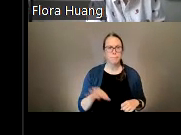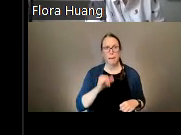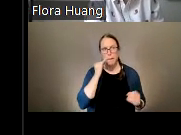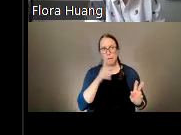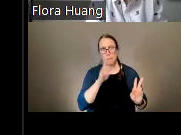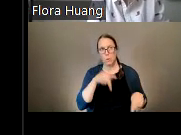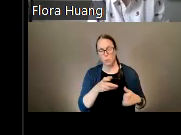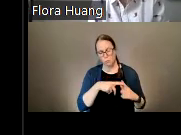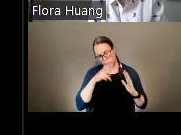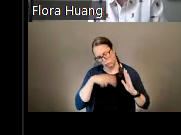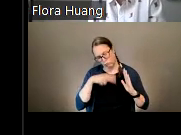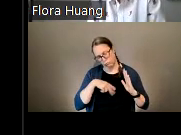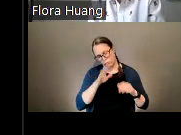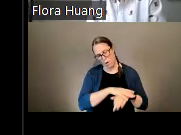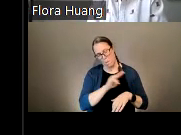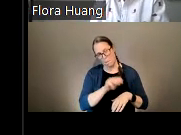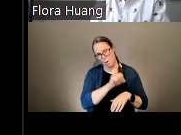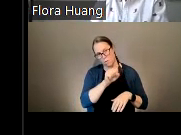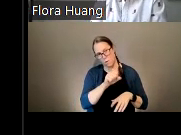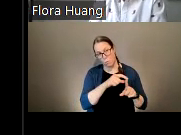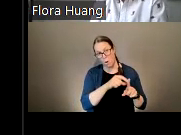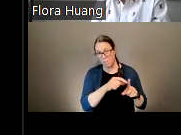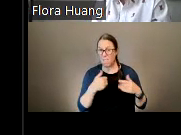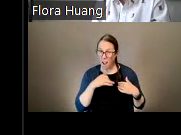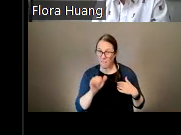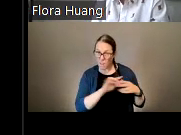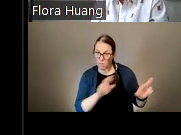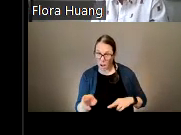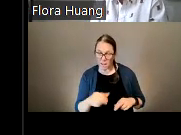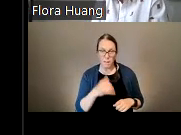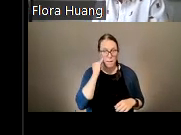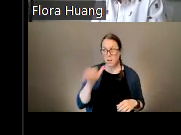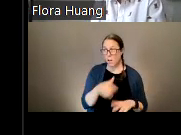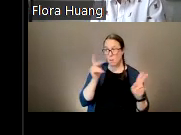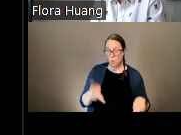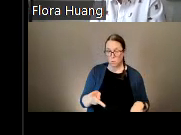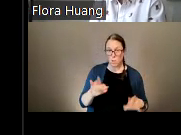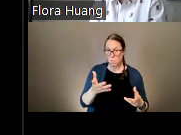on Microsoft Word, have that ready. And if instead someone has sight and they would like to see, you know,